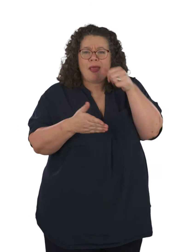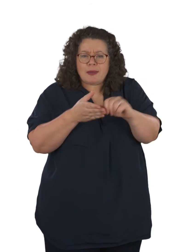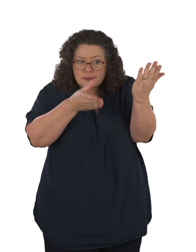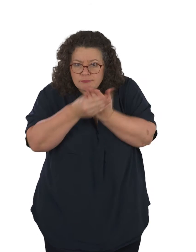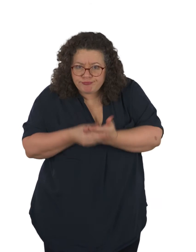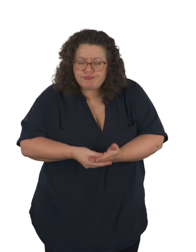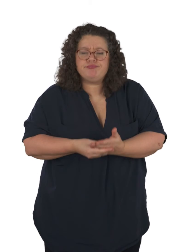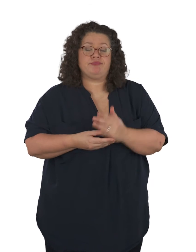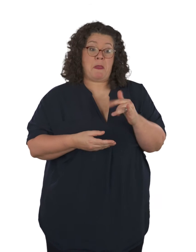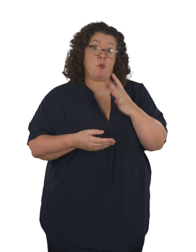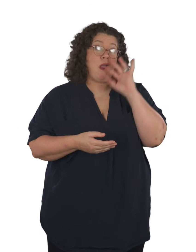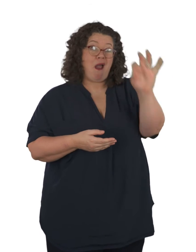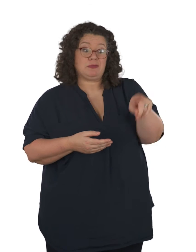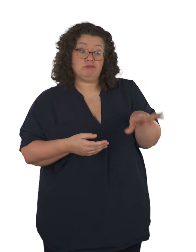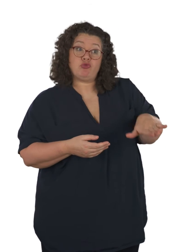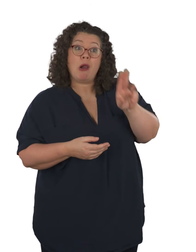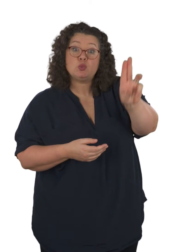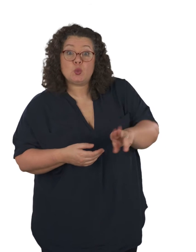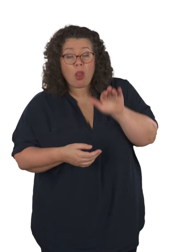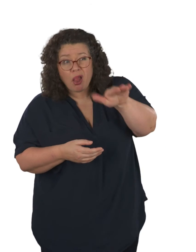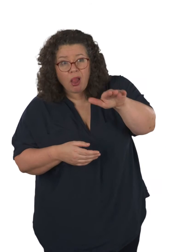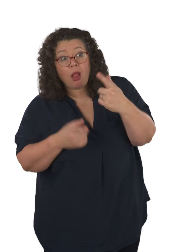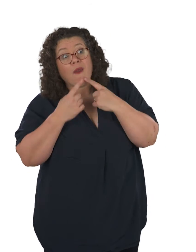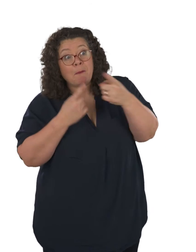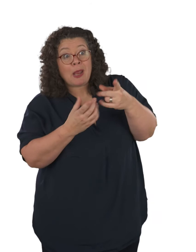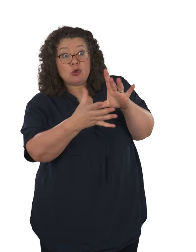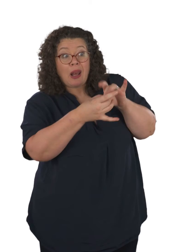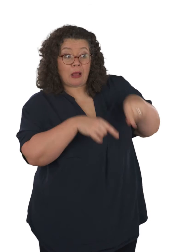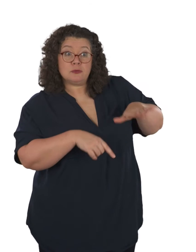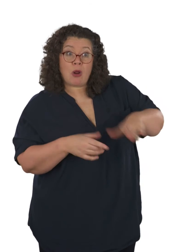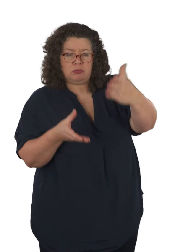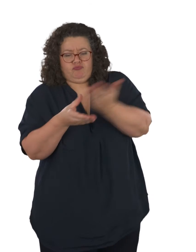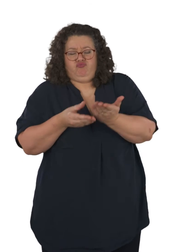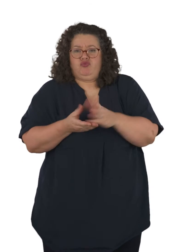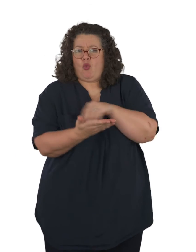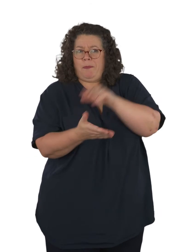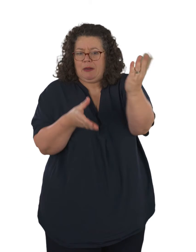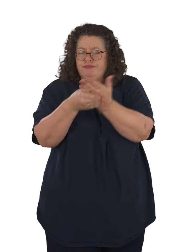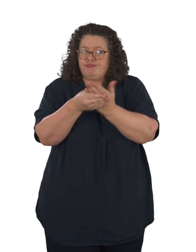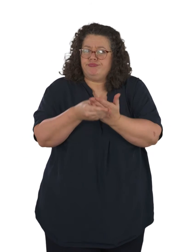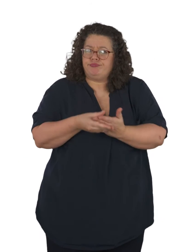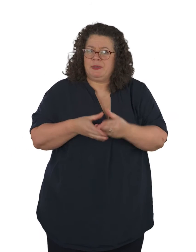and letters from the doctor. You may want to ask the child's school for information they have on them.